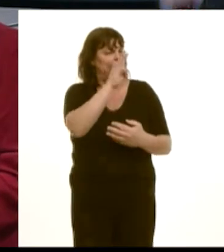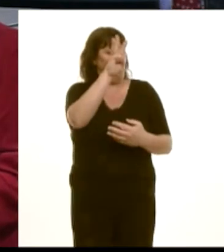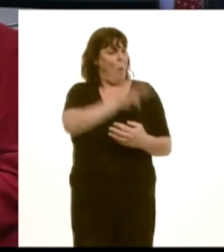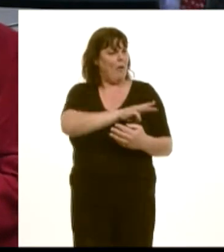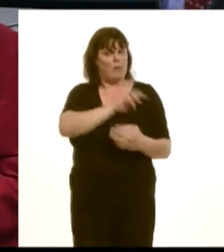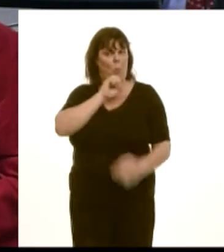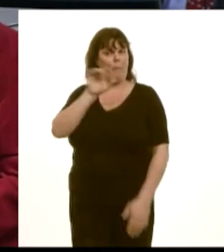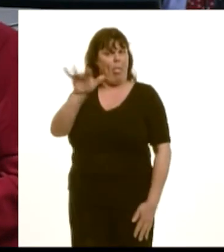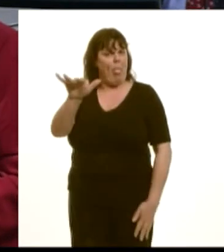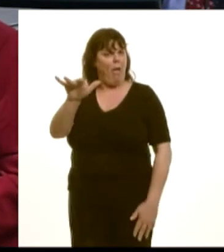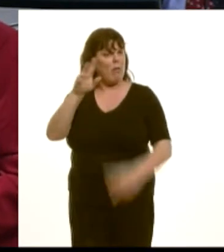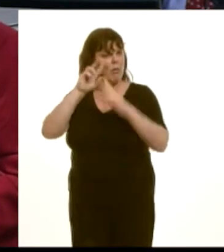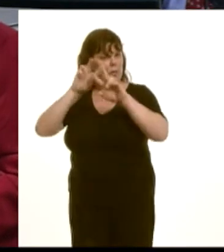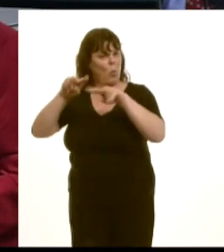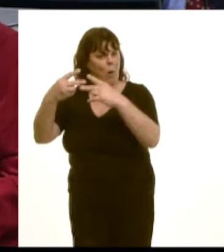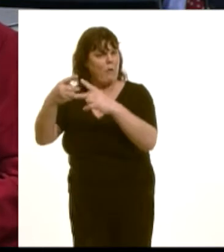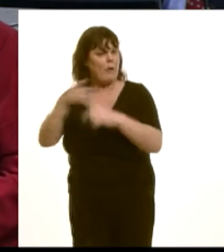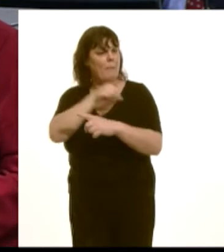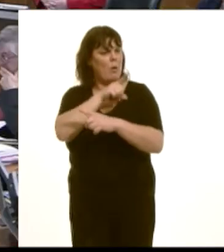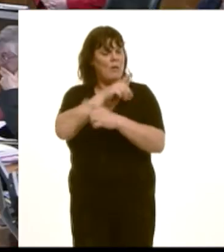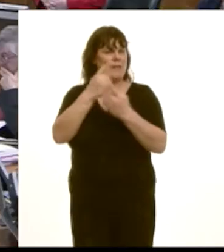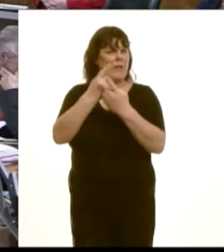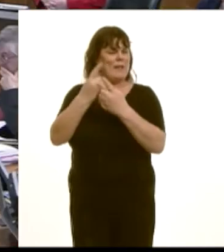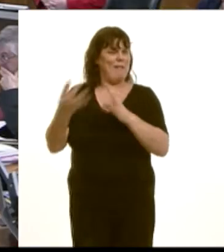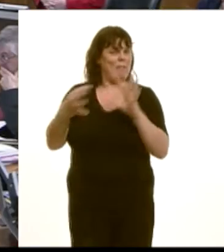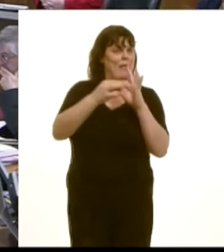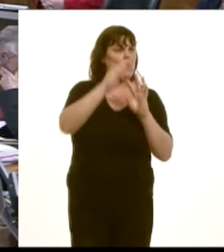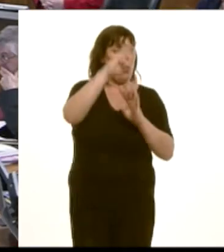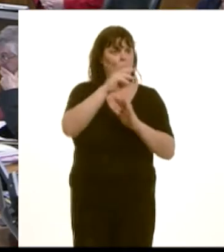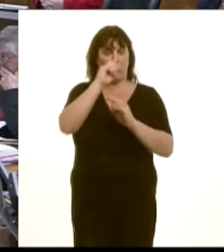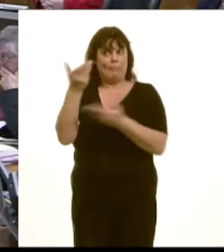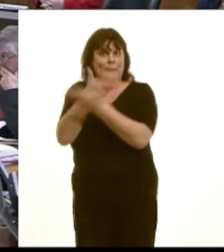likely that issues of relevance to Wales will emerge? The Home Office should urgently rethink